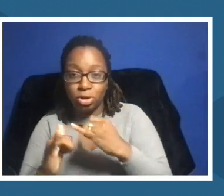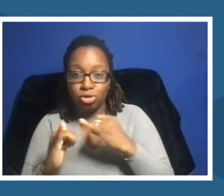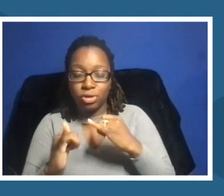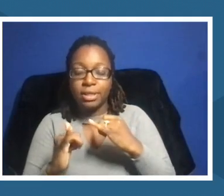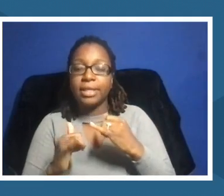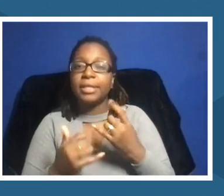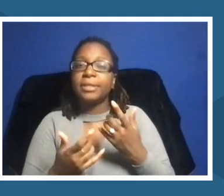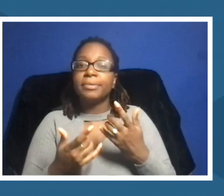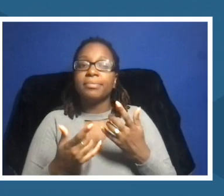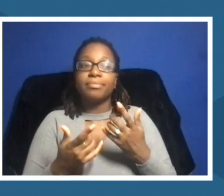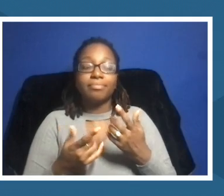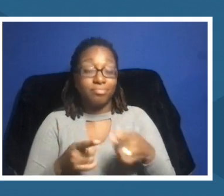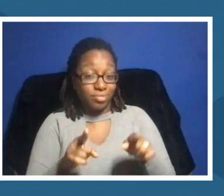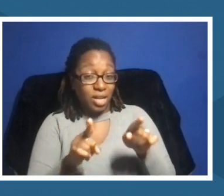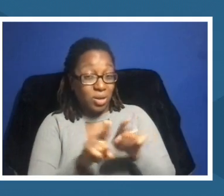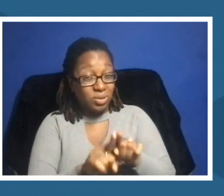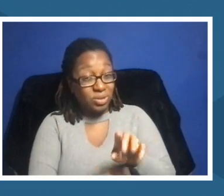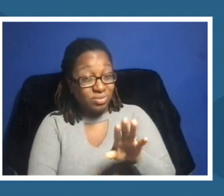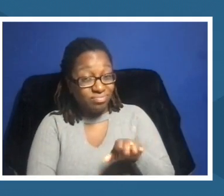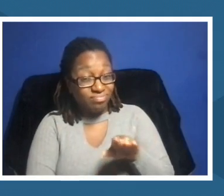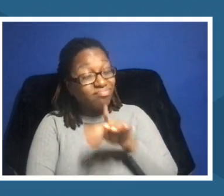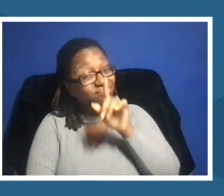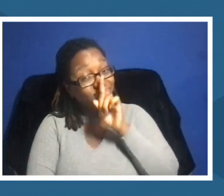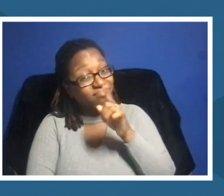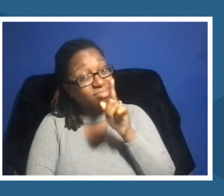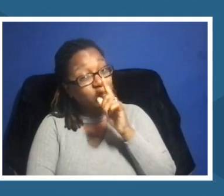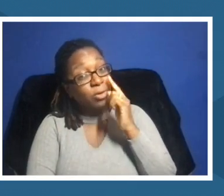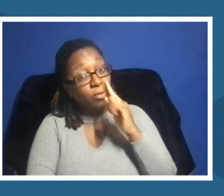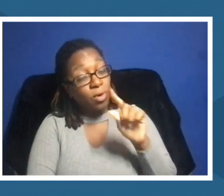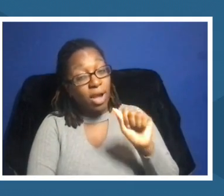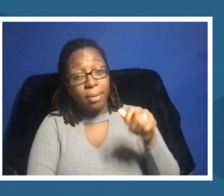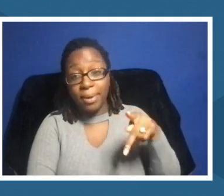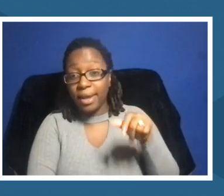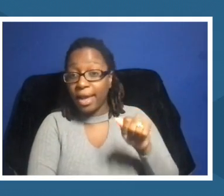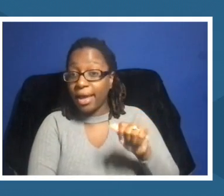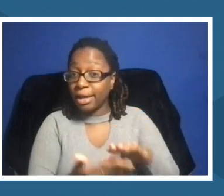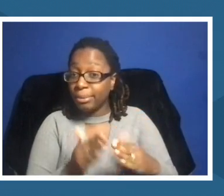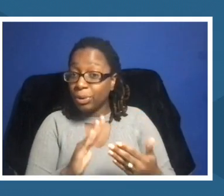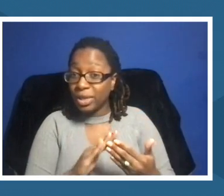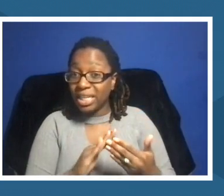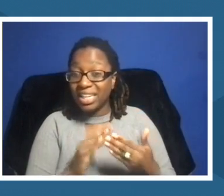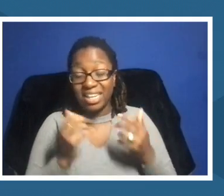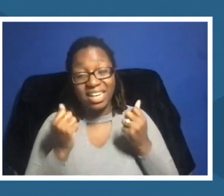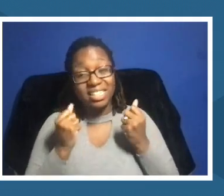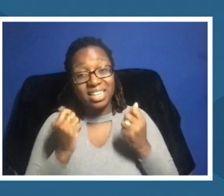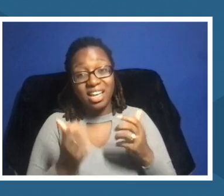right quite frankly this is true amongst aapi communities asian communities there